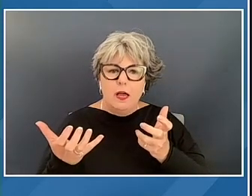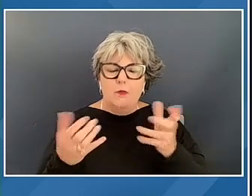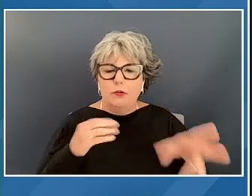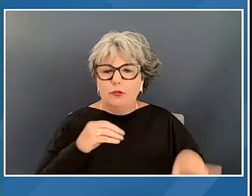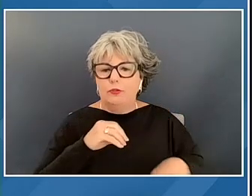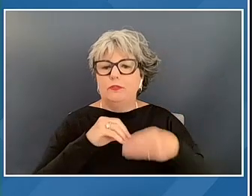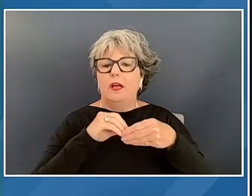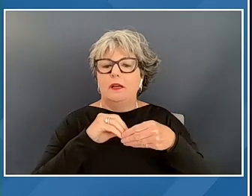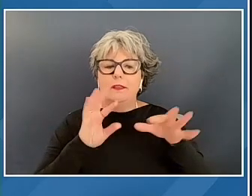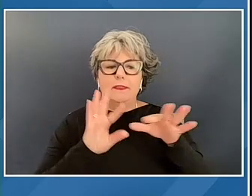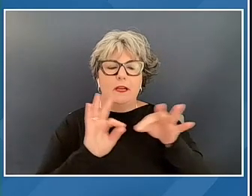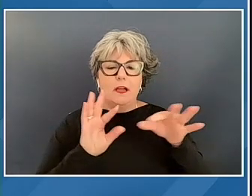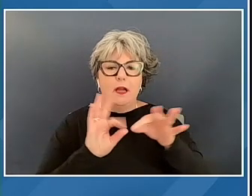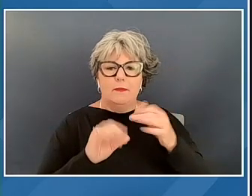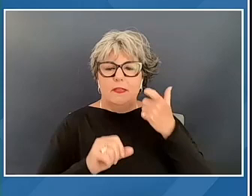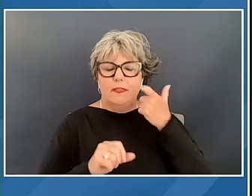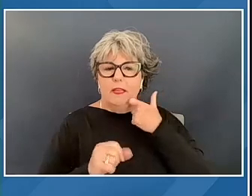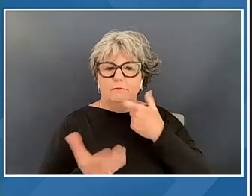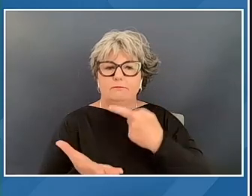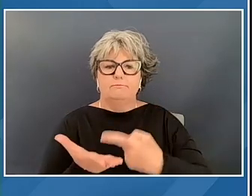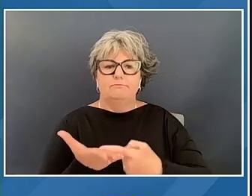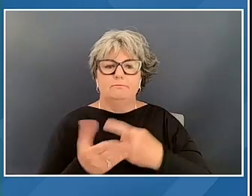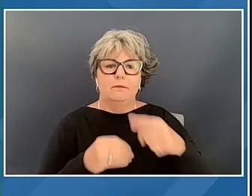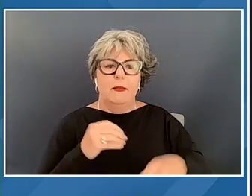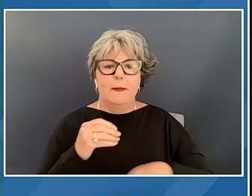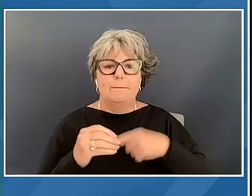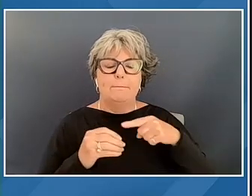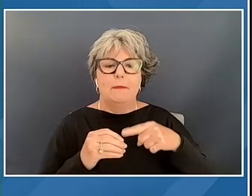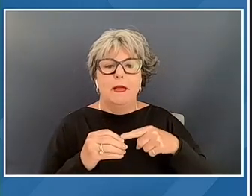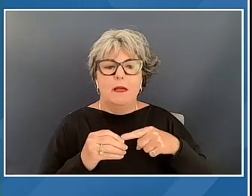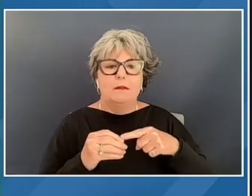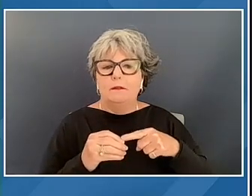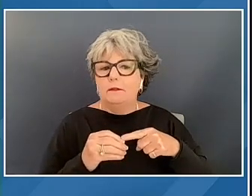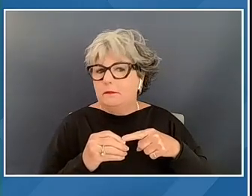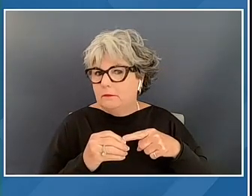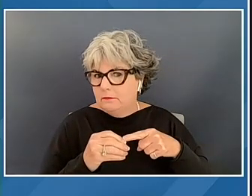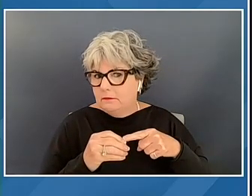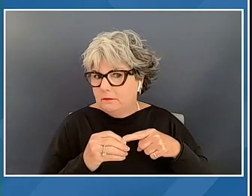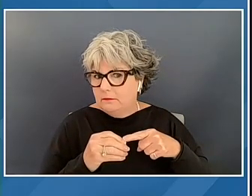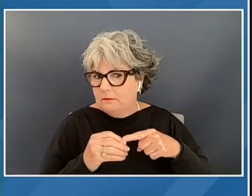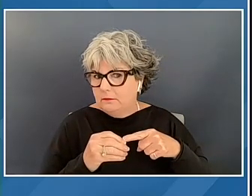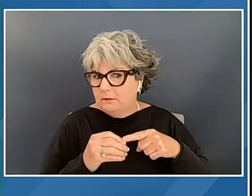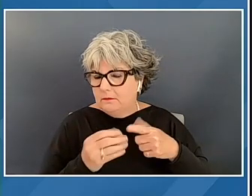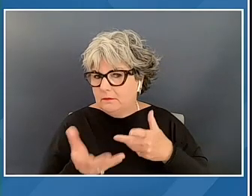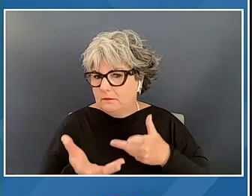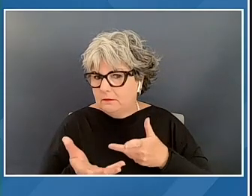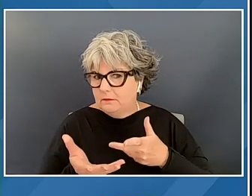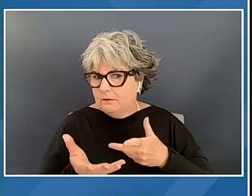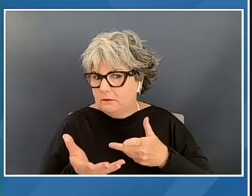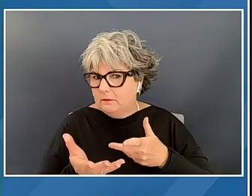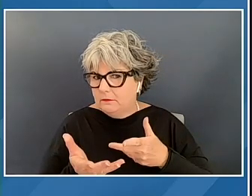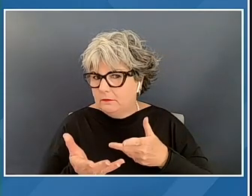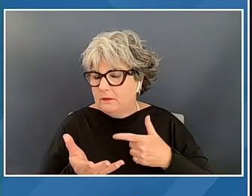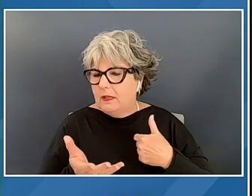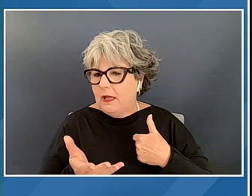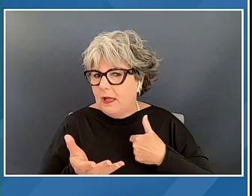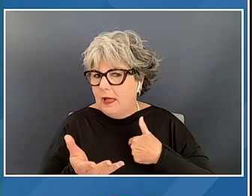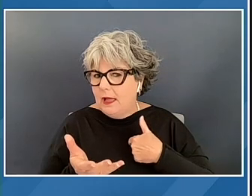last made about the- I am a- both a FFEL